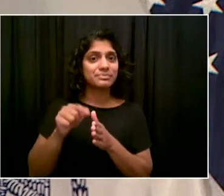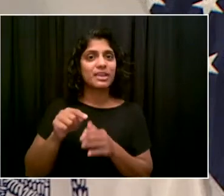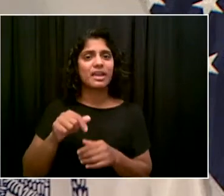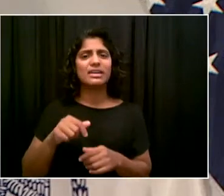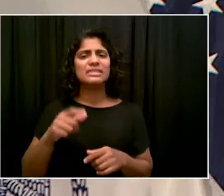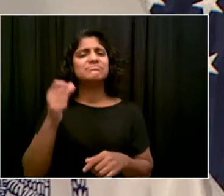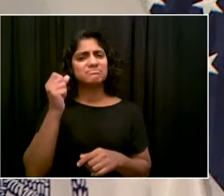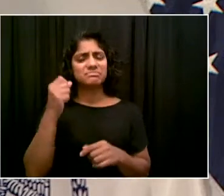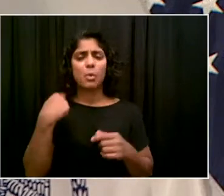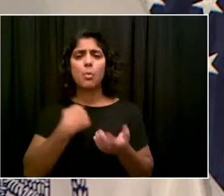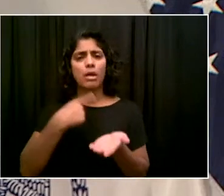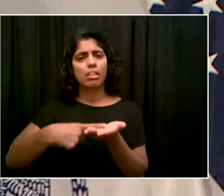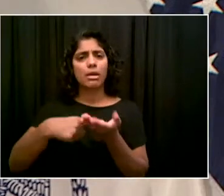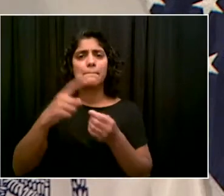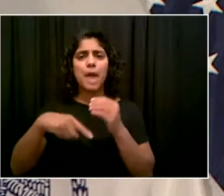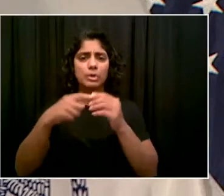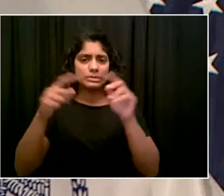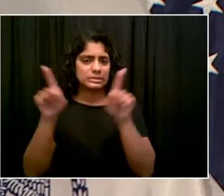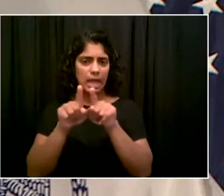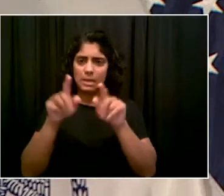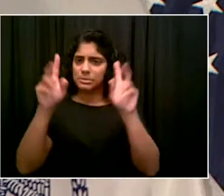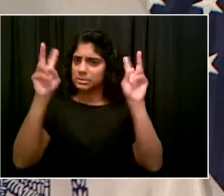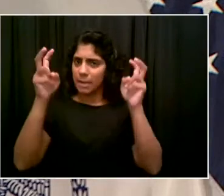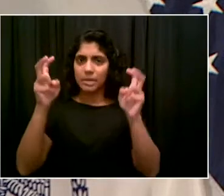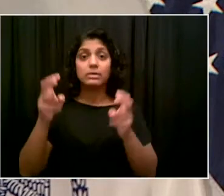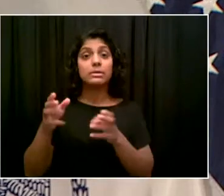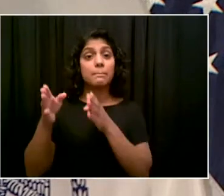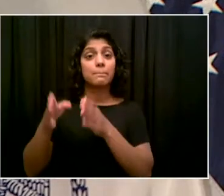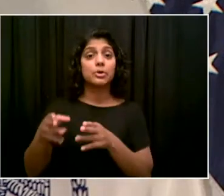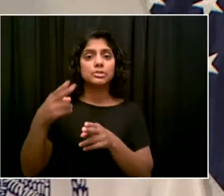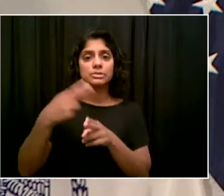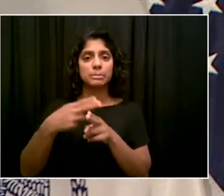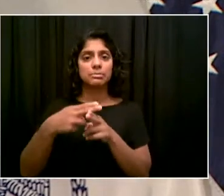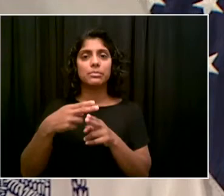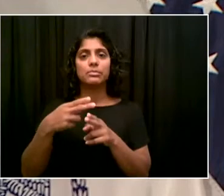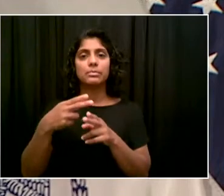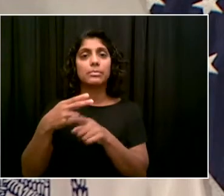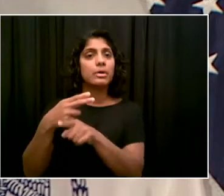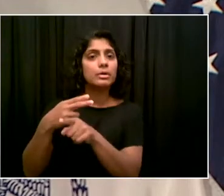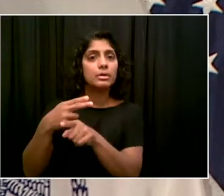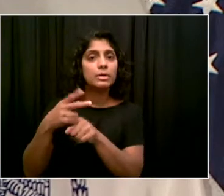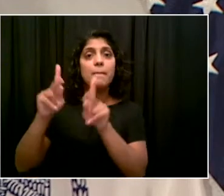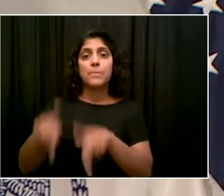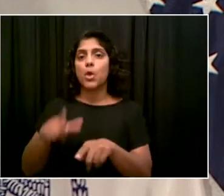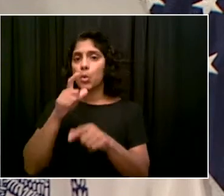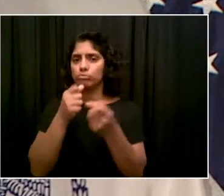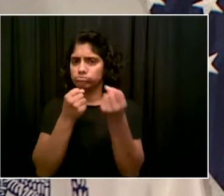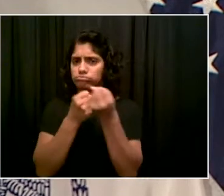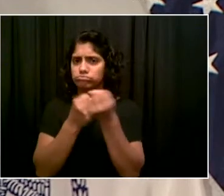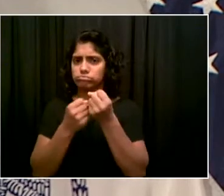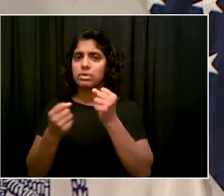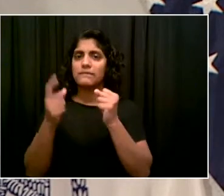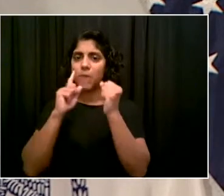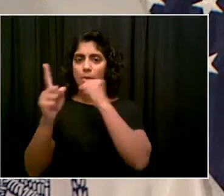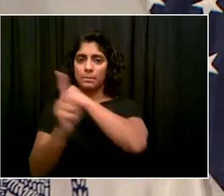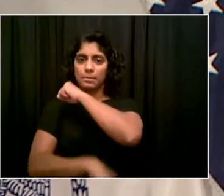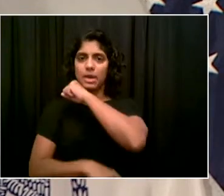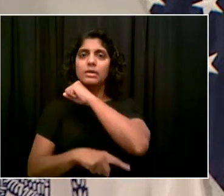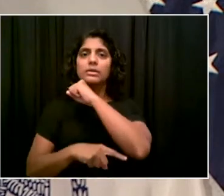WHO IS SUCH A WELL-KNOWN VOICE ON THESE ISSUES. IS BEEN OE NOF THE GREAT LEADERS ON TRSANPTORATION ISSUES. A VOICE FOR EQUITY AND FAIRNESS,